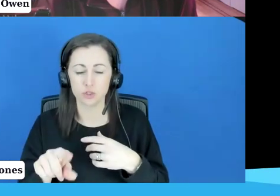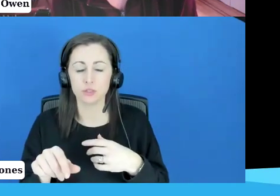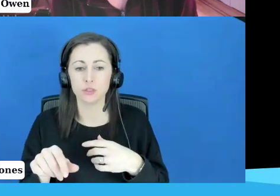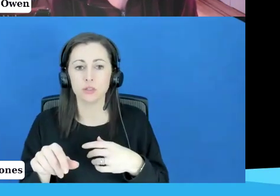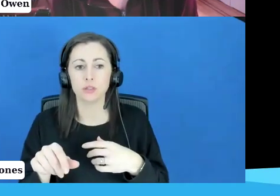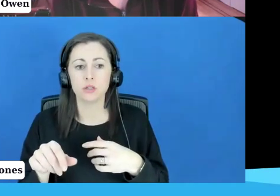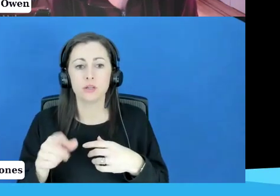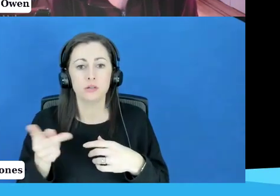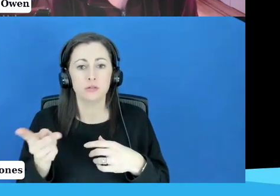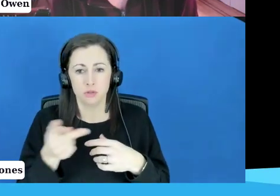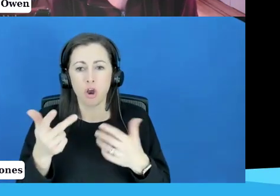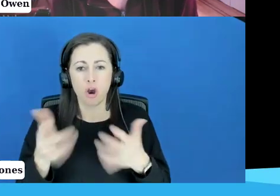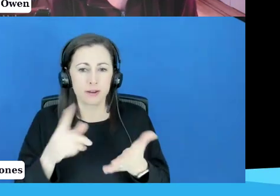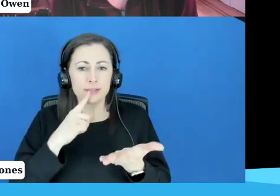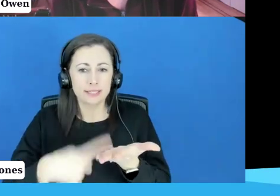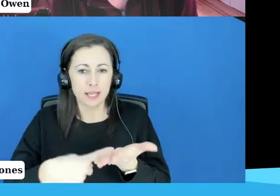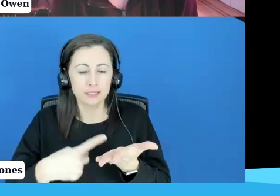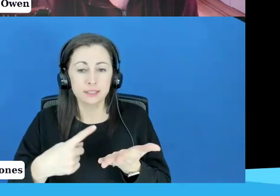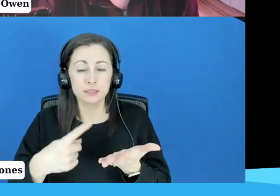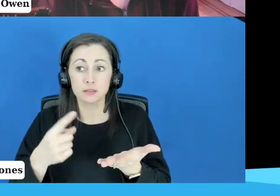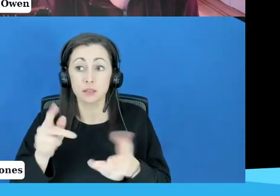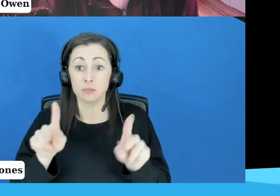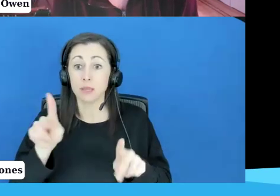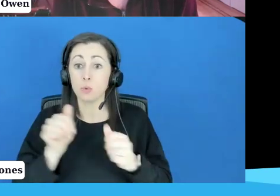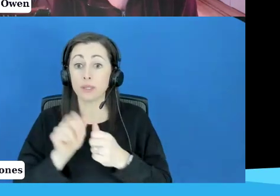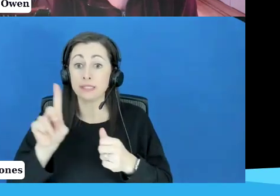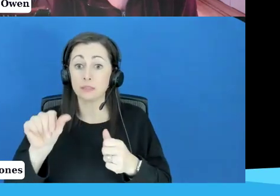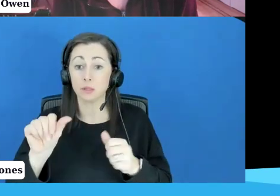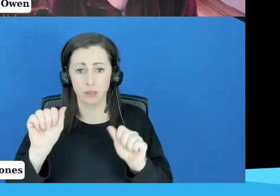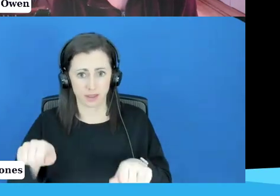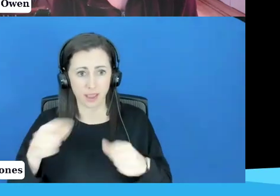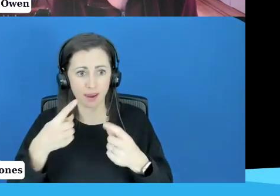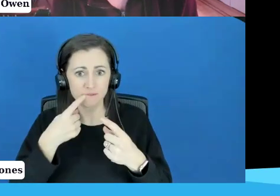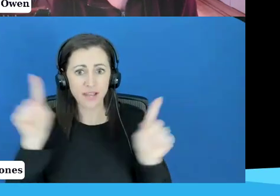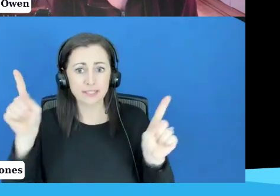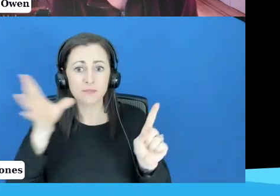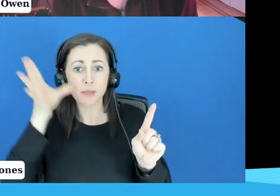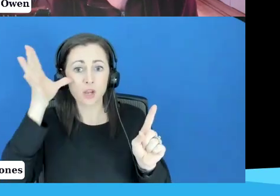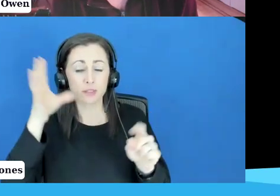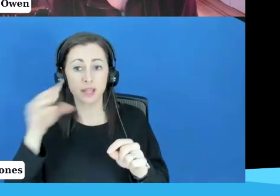people with disabilities can be effective parents, and women with disabilities can be very effective moms.